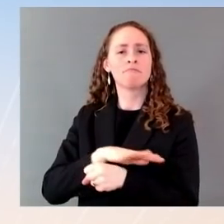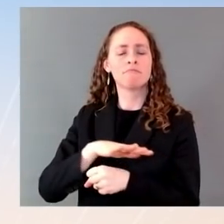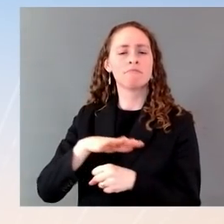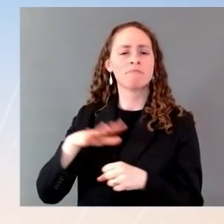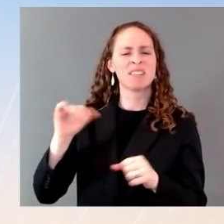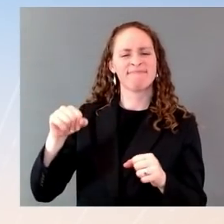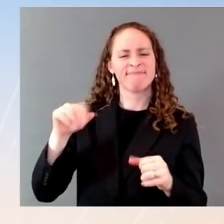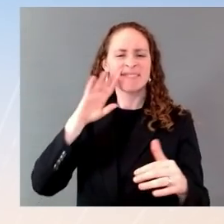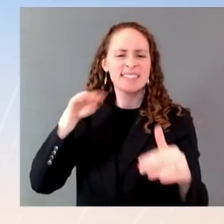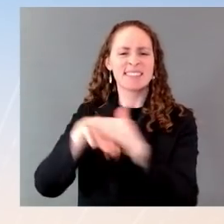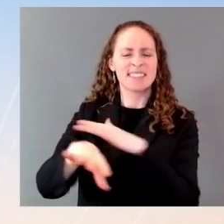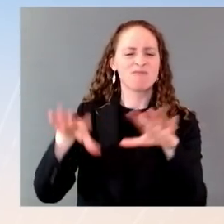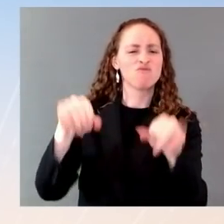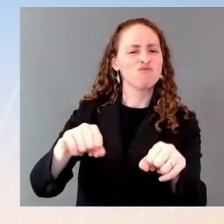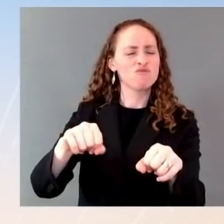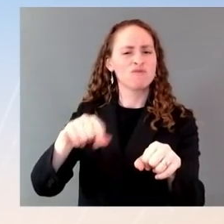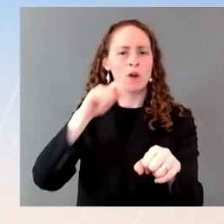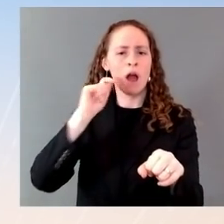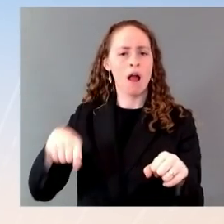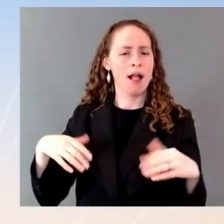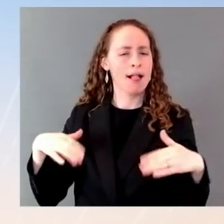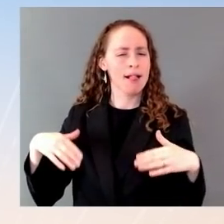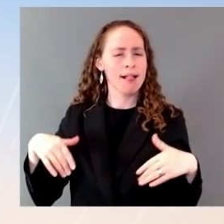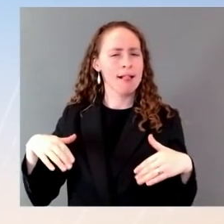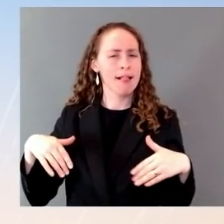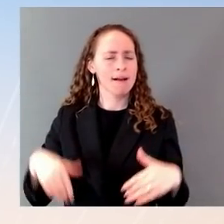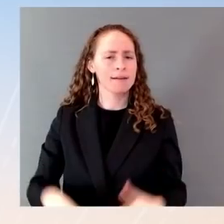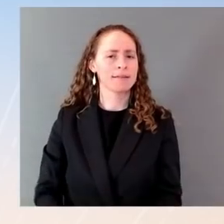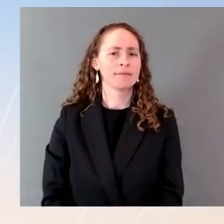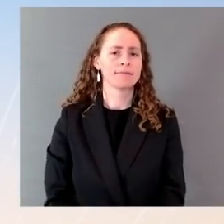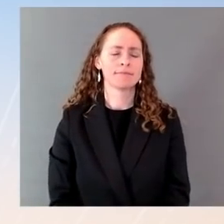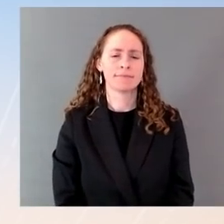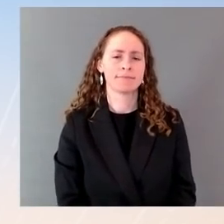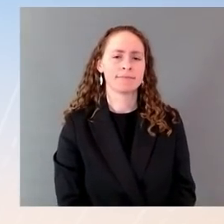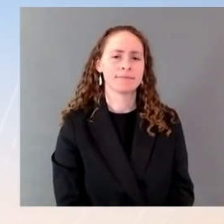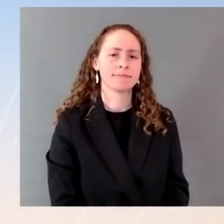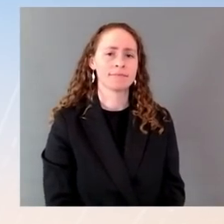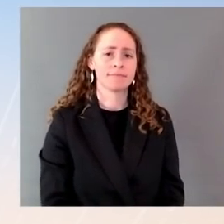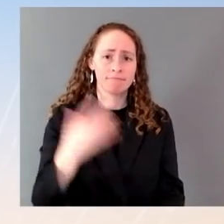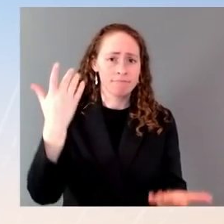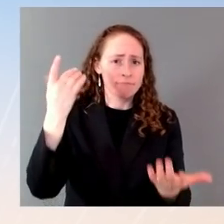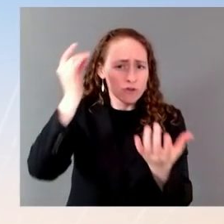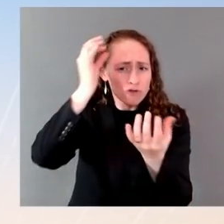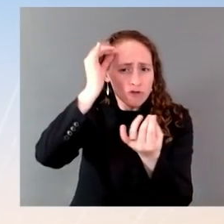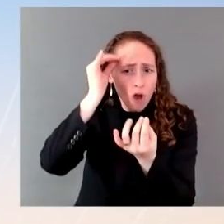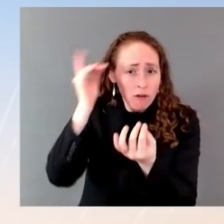What President Biden did today was lay out very clearly the consequences if he chooses to move.